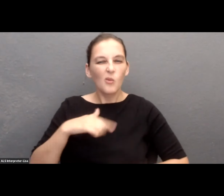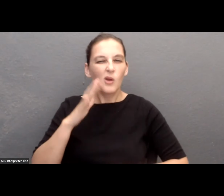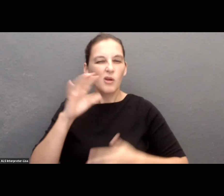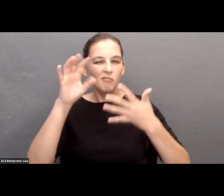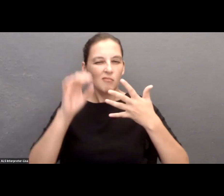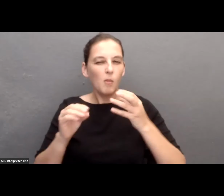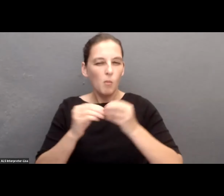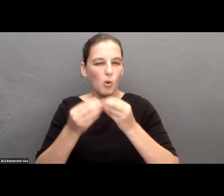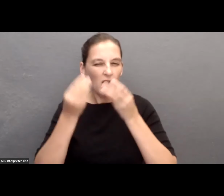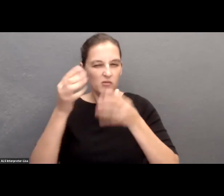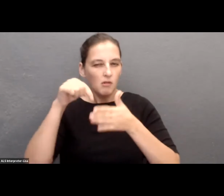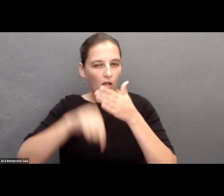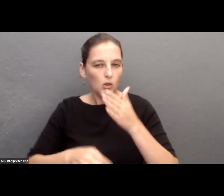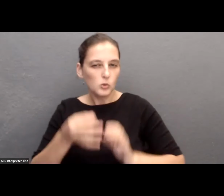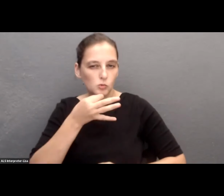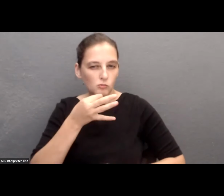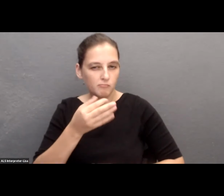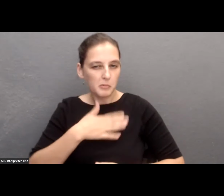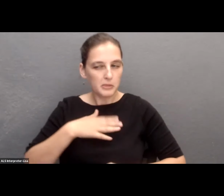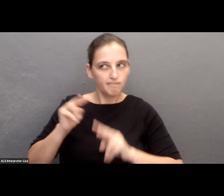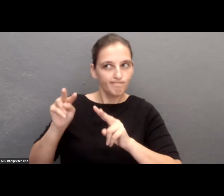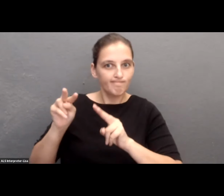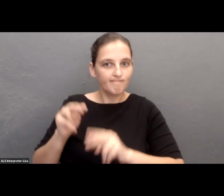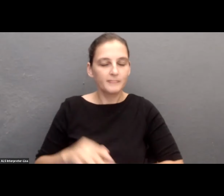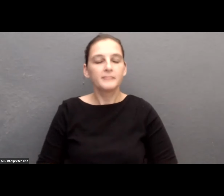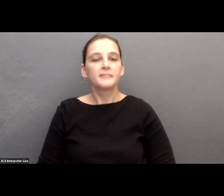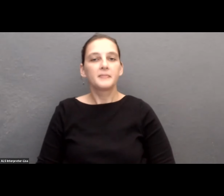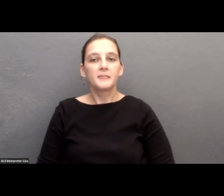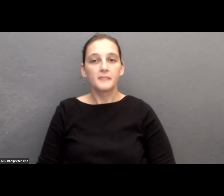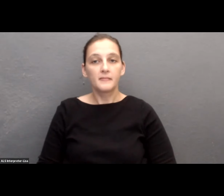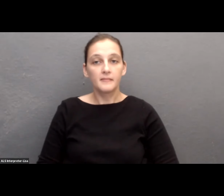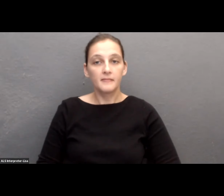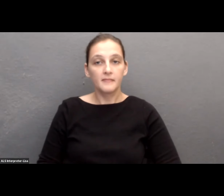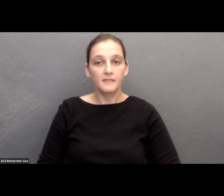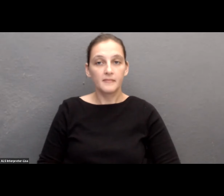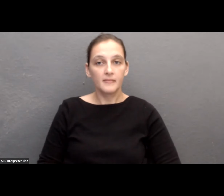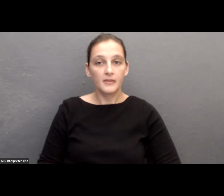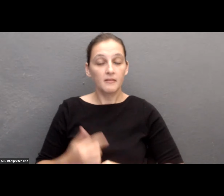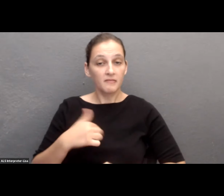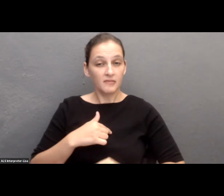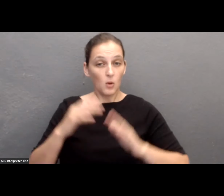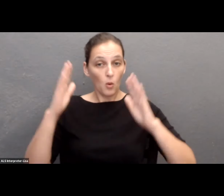please stay tuned. We hope this webinar will help boost the vaccine